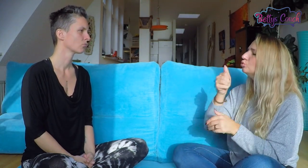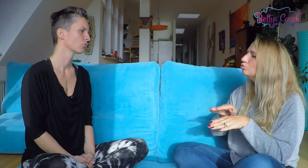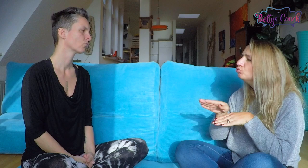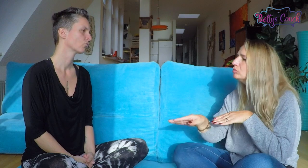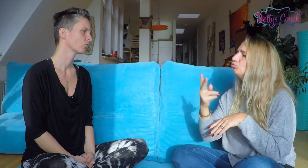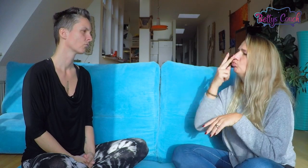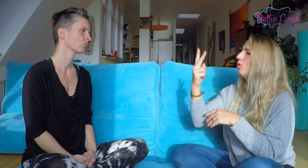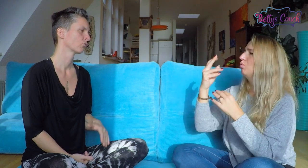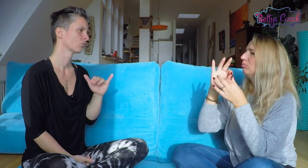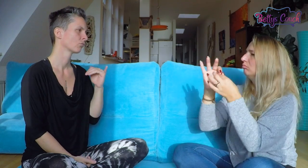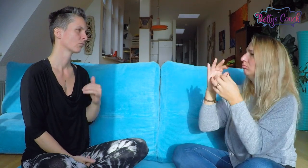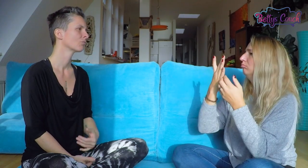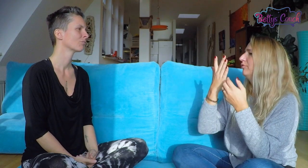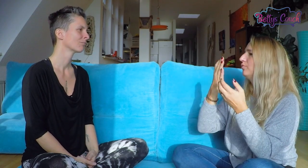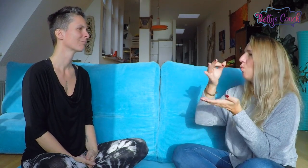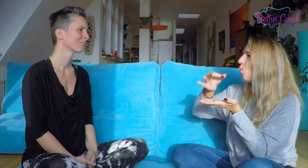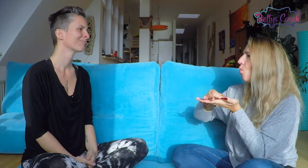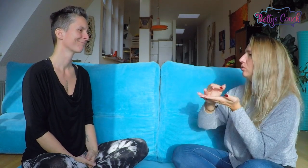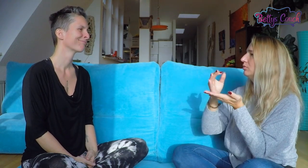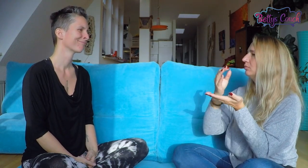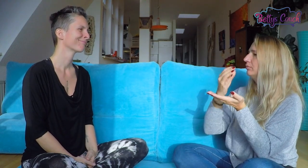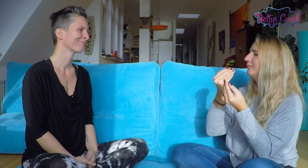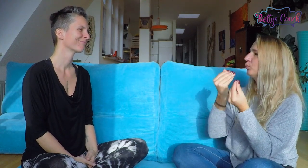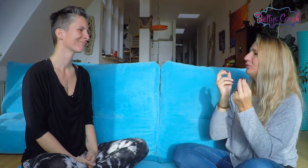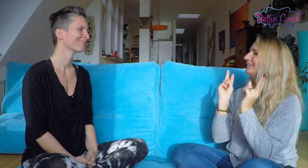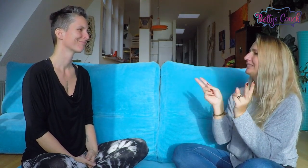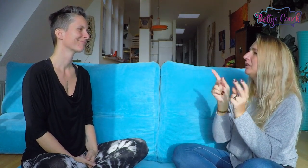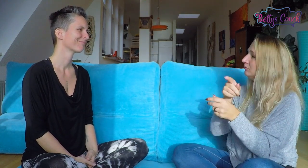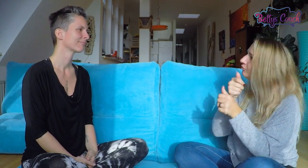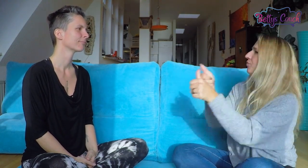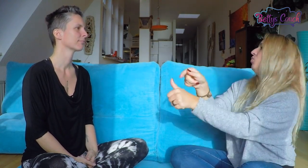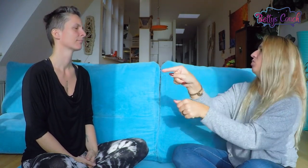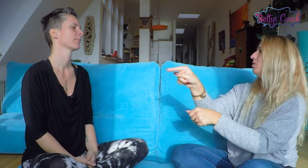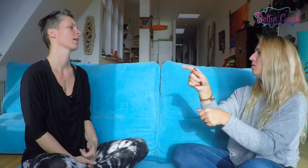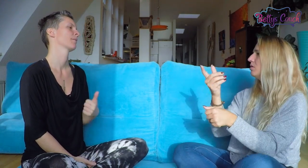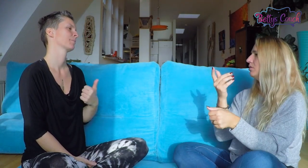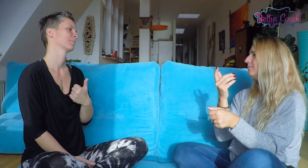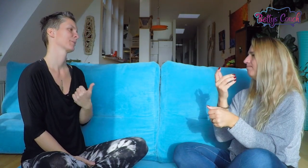Start with a small step. Find a place where you feel safe. Go right there.